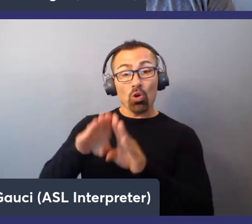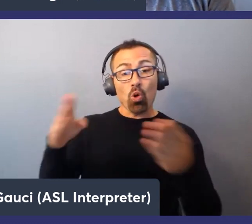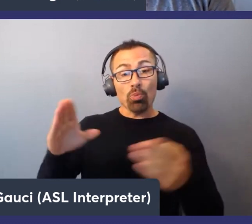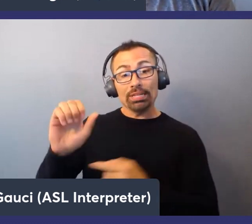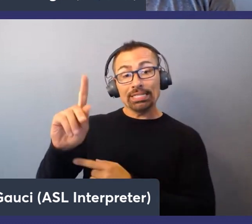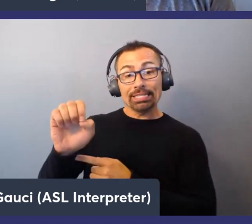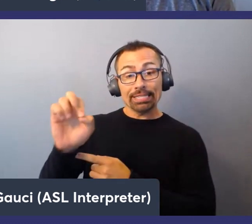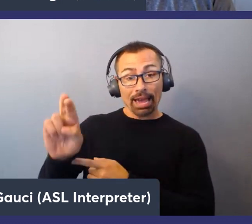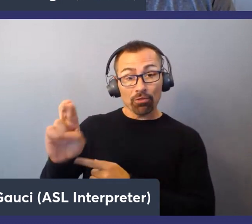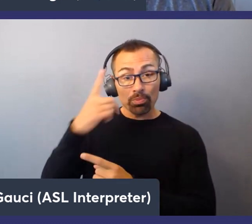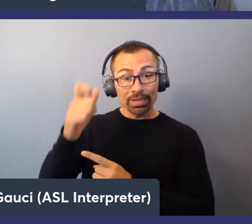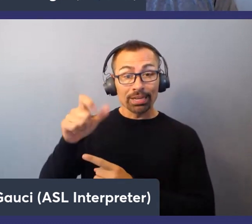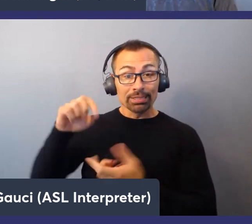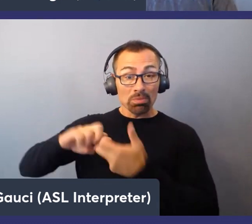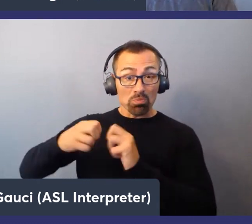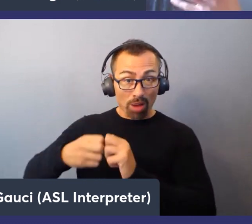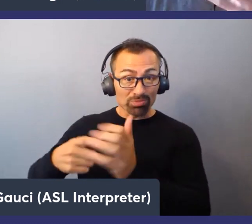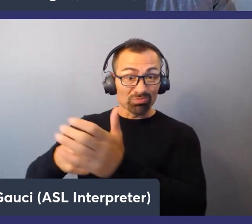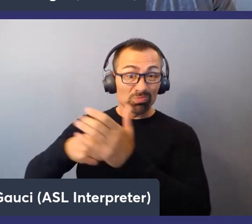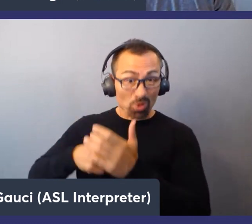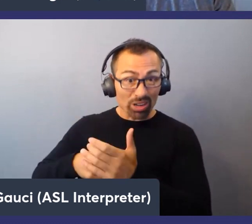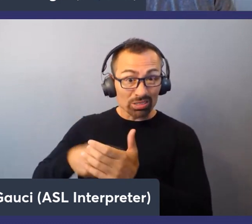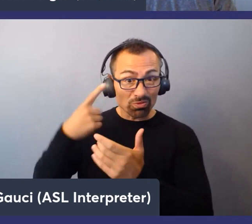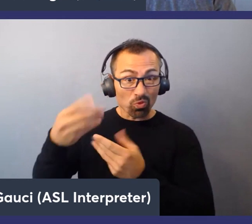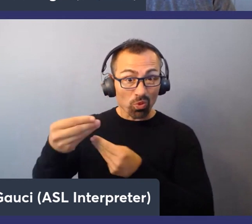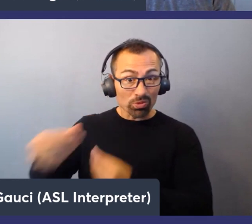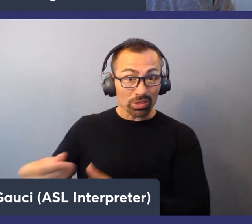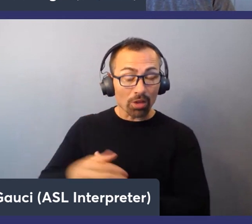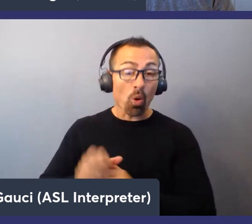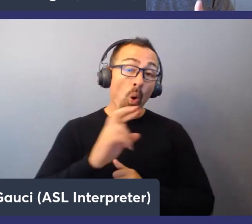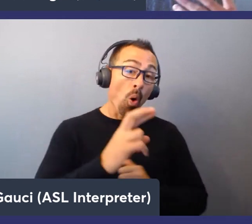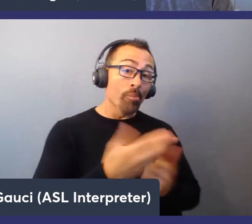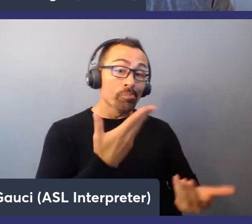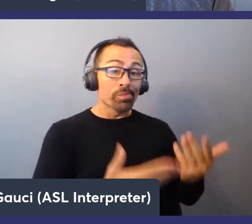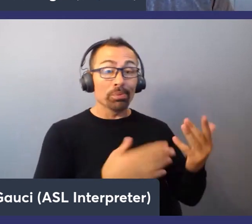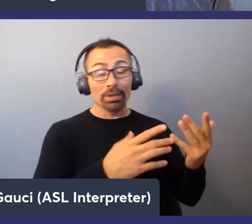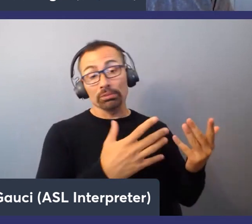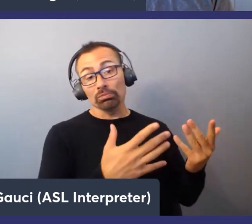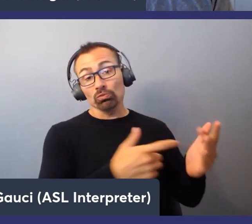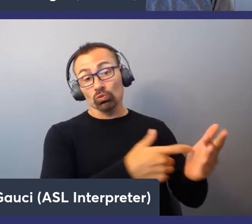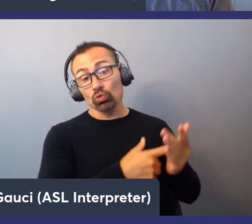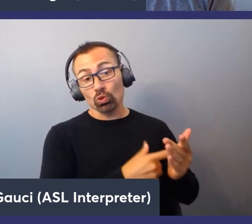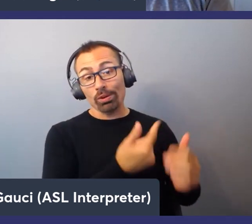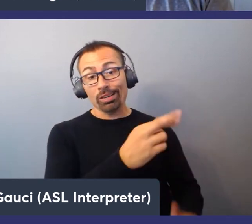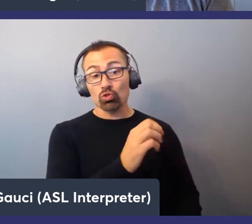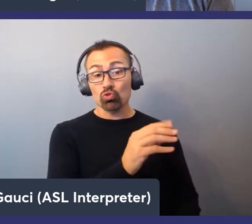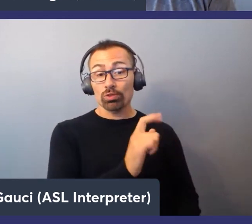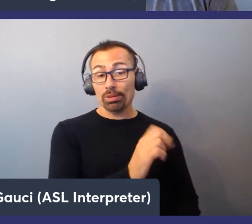maybe in Gremlin 'cause that solves the problem better, but we really wanted to enable customers to be able to make that choice for themselves.